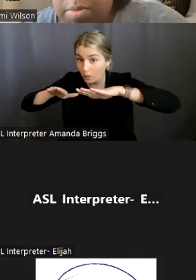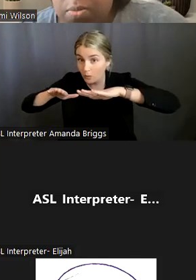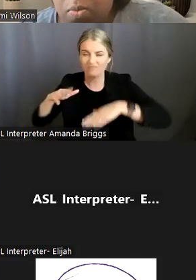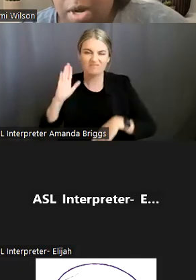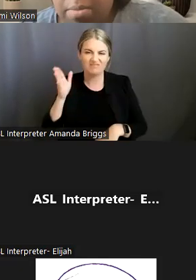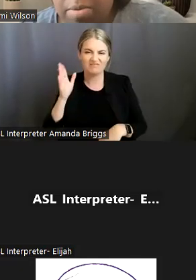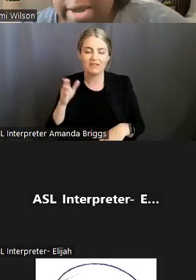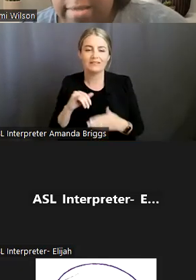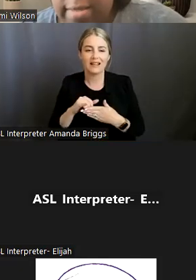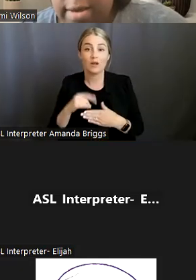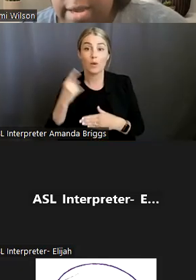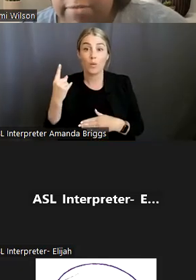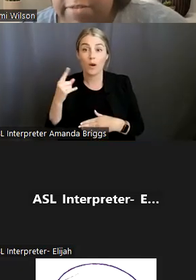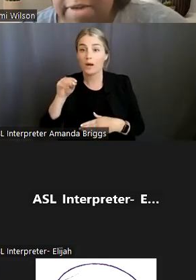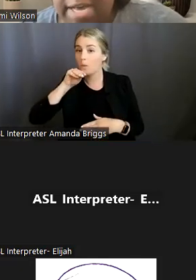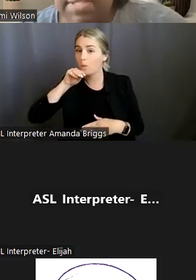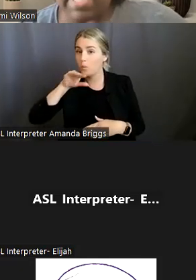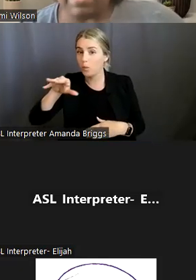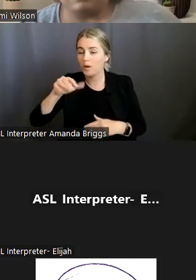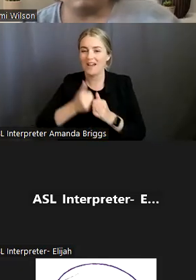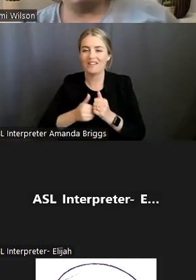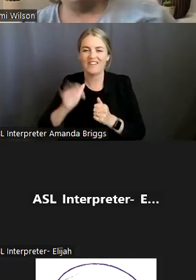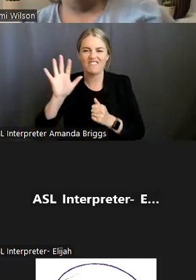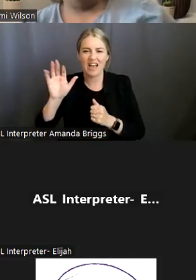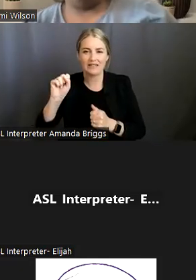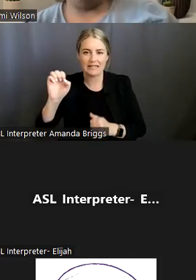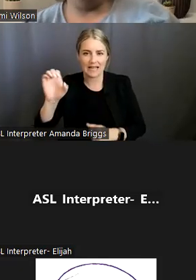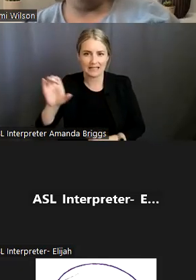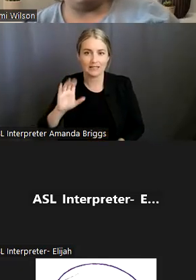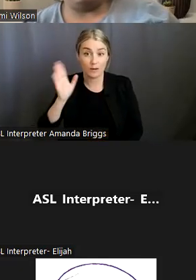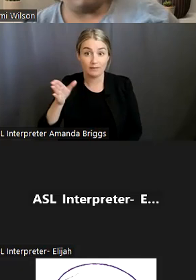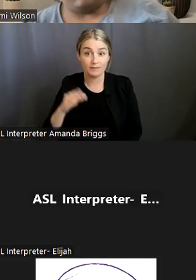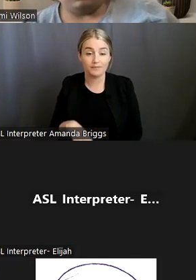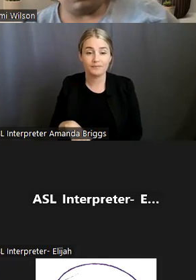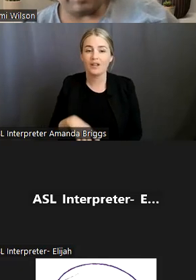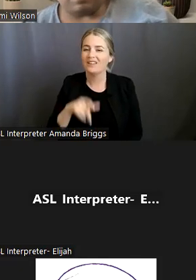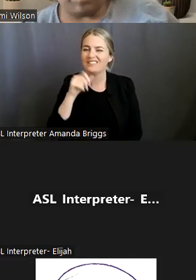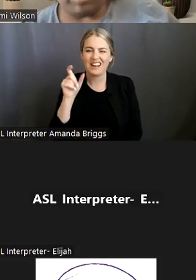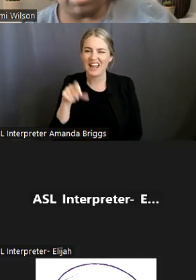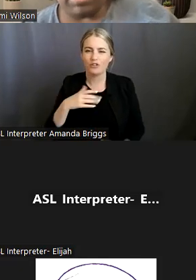will be one breath every 5 seconds. You do not have to do chest compressions